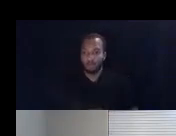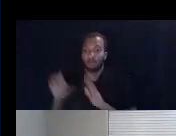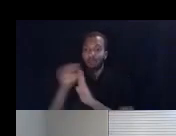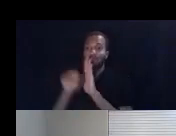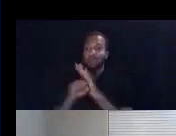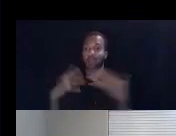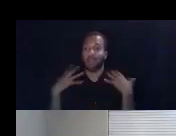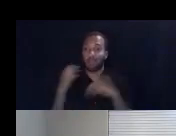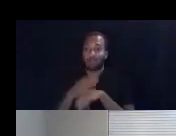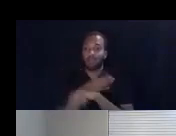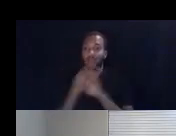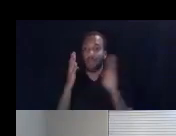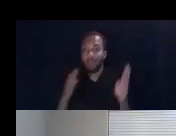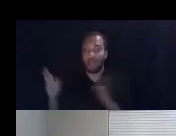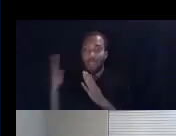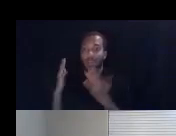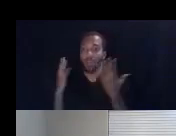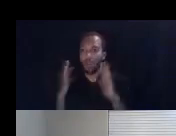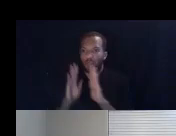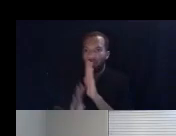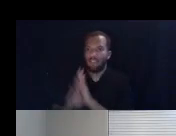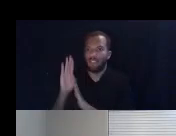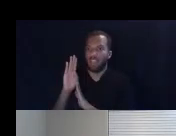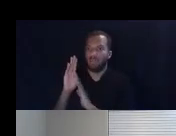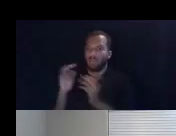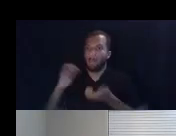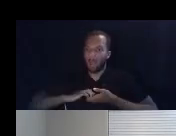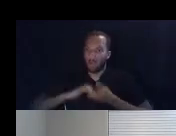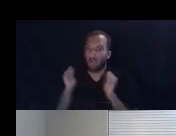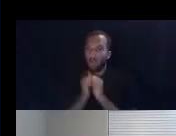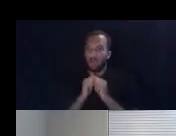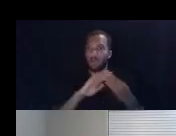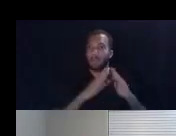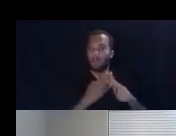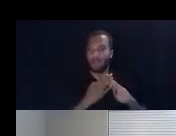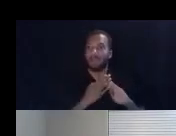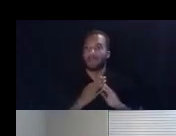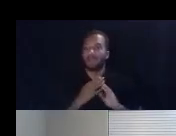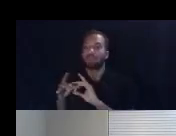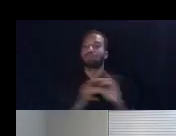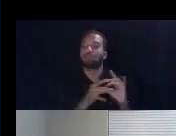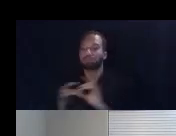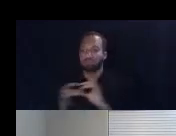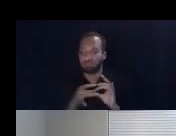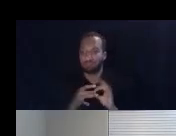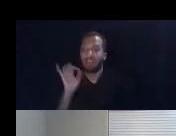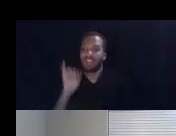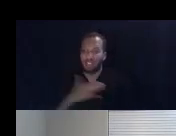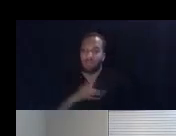all of which were with developed in partnership with community. So that is my answer for that question.